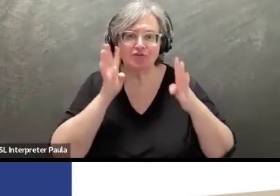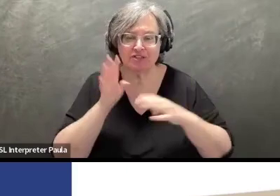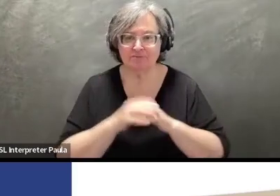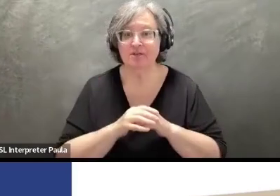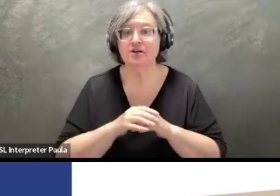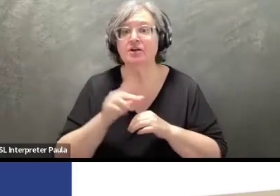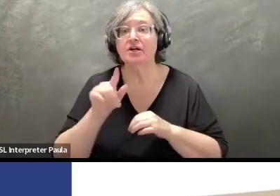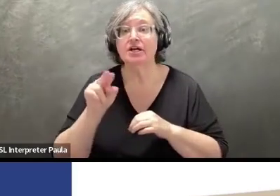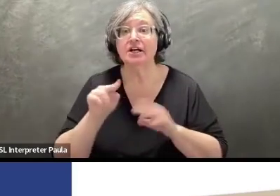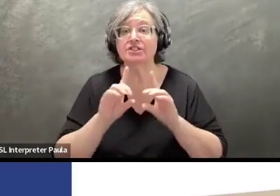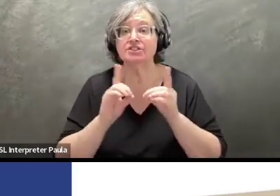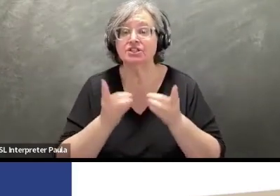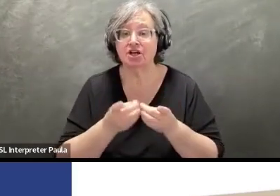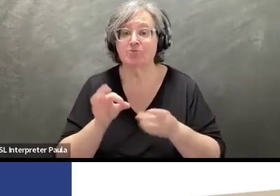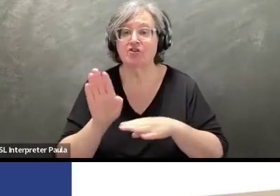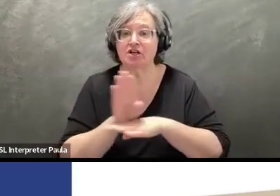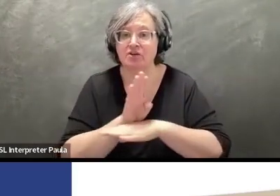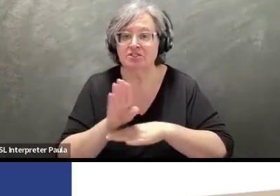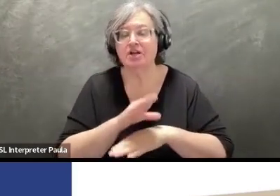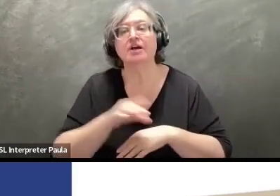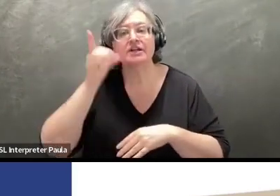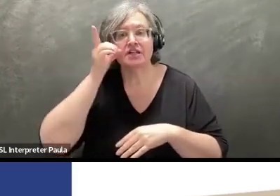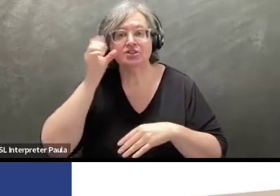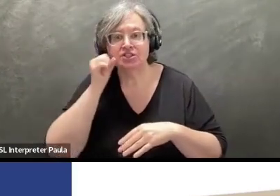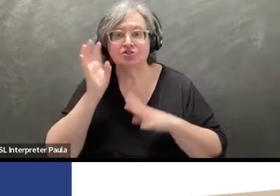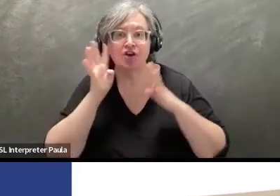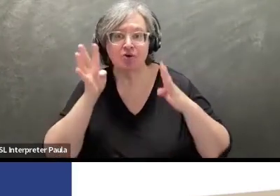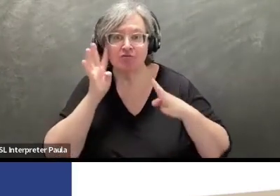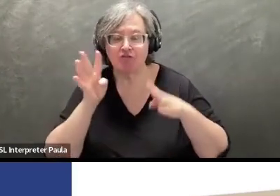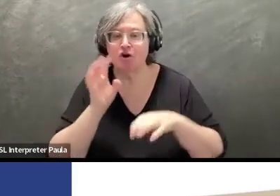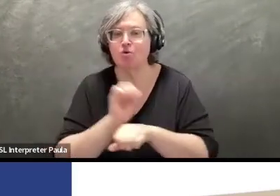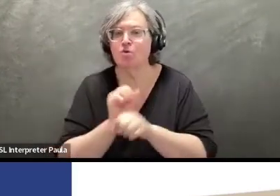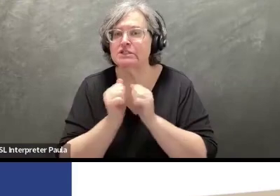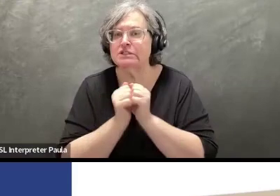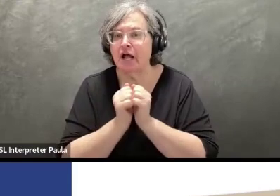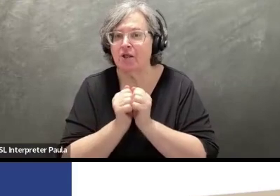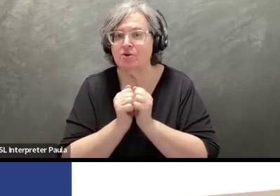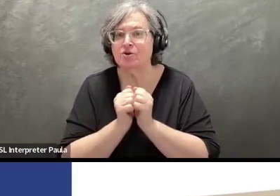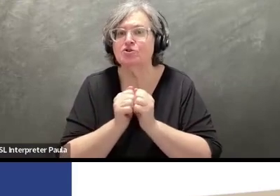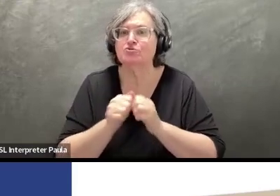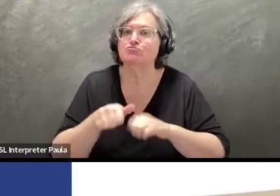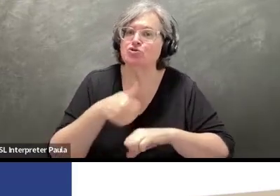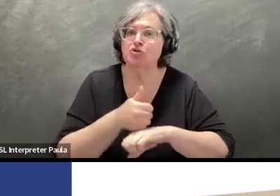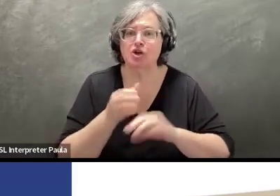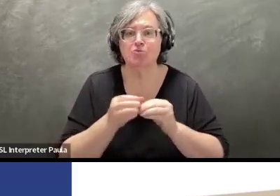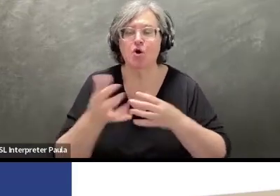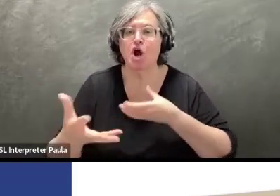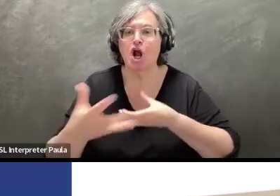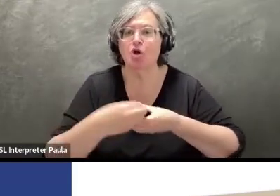Department of Commerce and Down Syndrome innovations work together to create more inclusive opportunities for